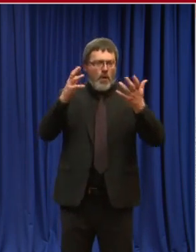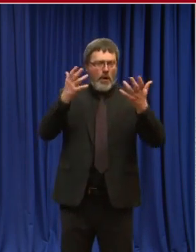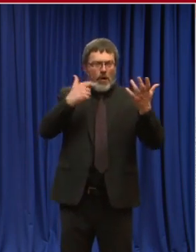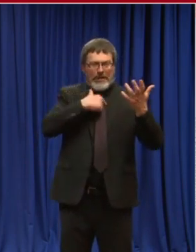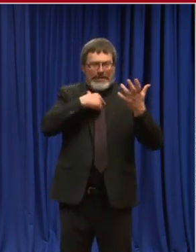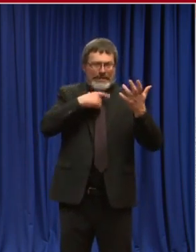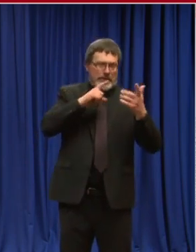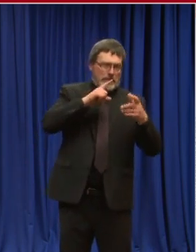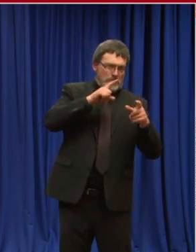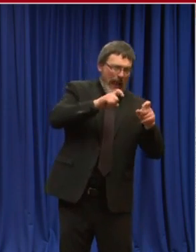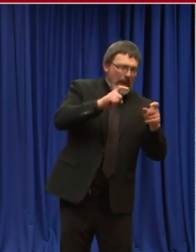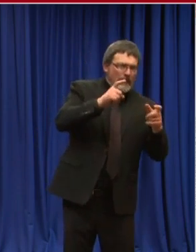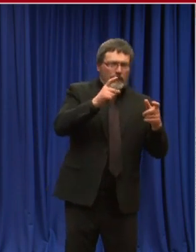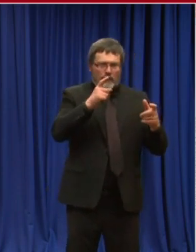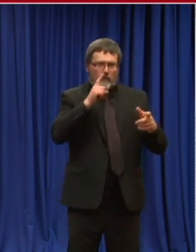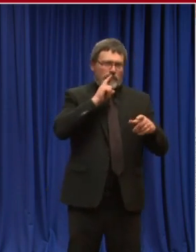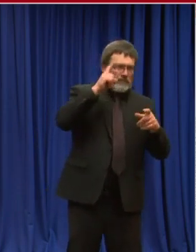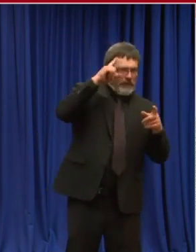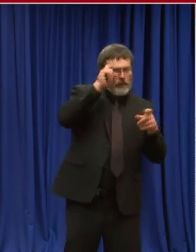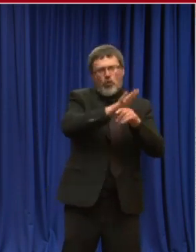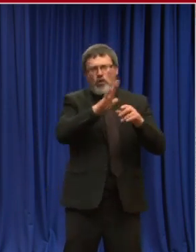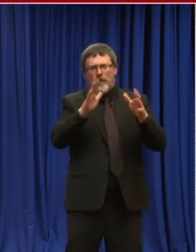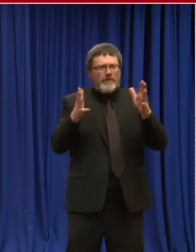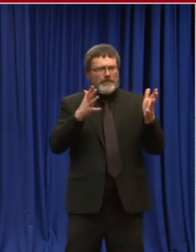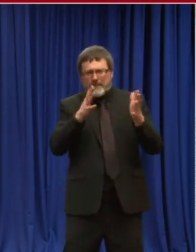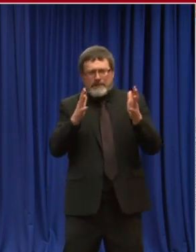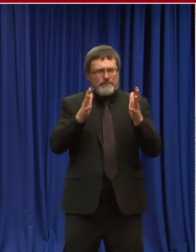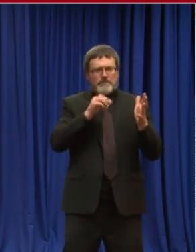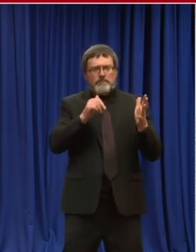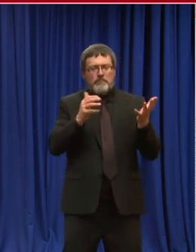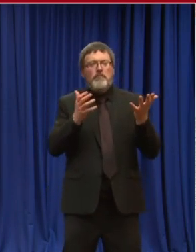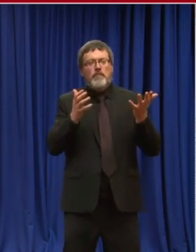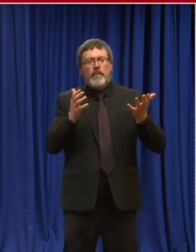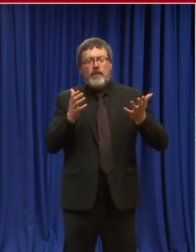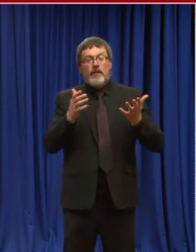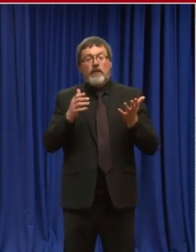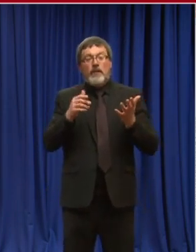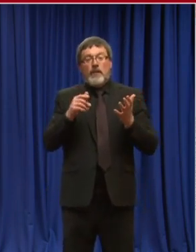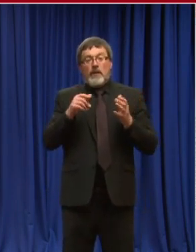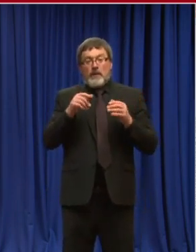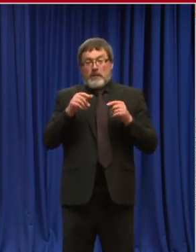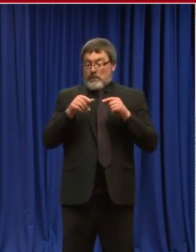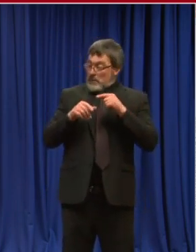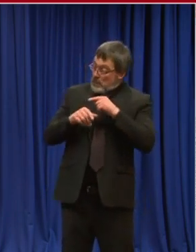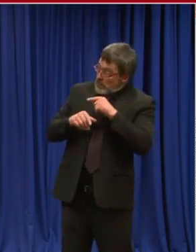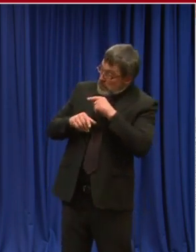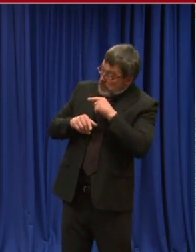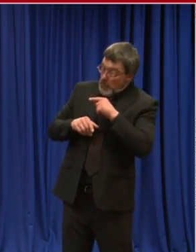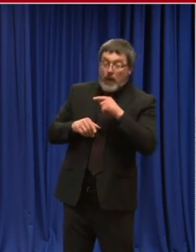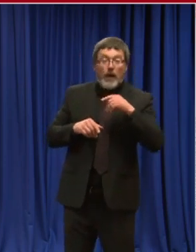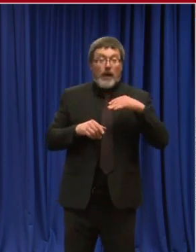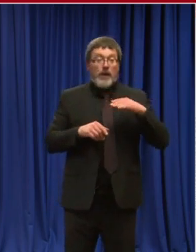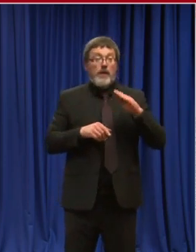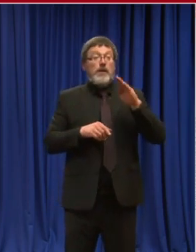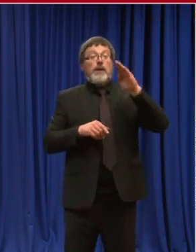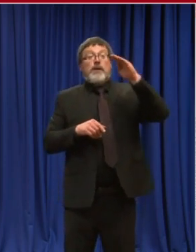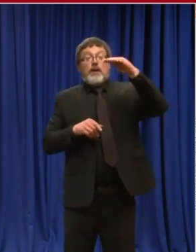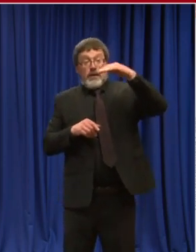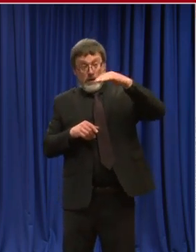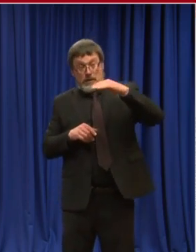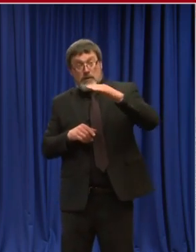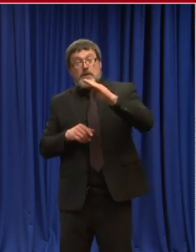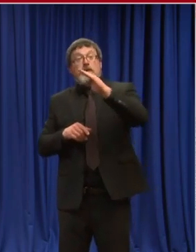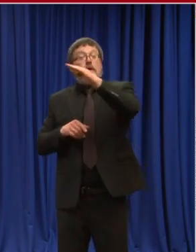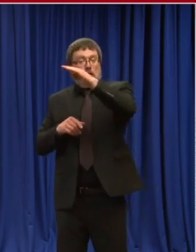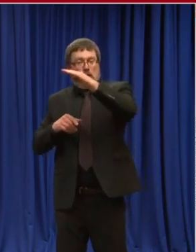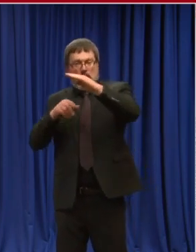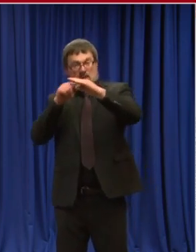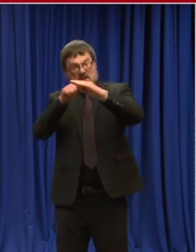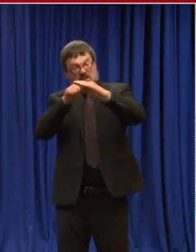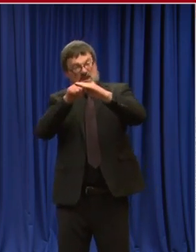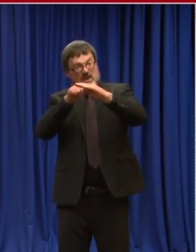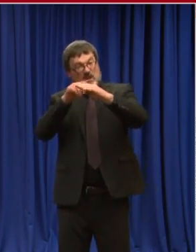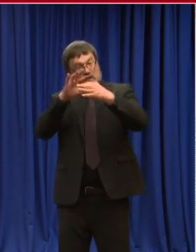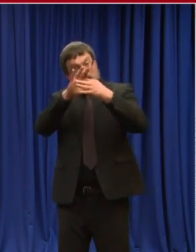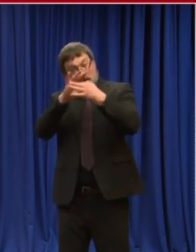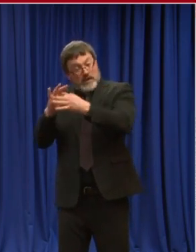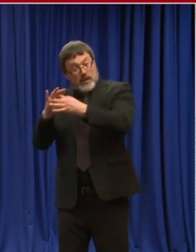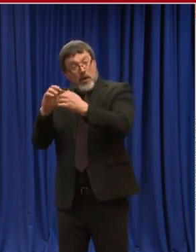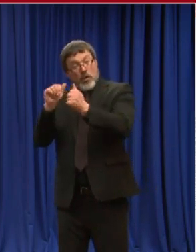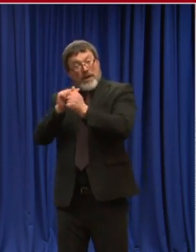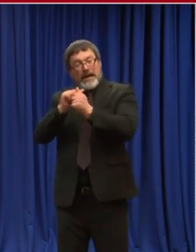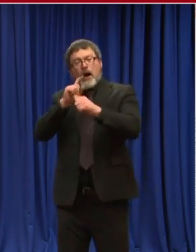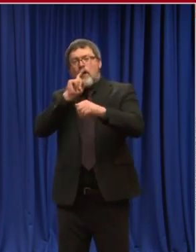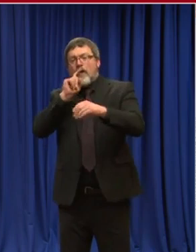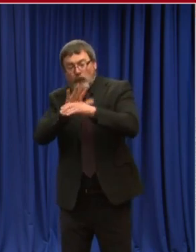I THINK WHEN YOU LOOK AT THE DATA AS A WHOLE IT’S NOT ONLY THAT THE CONFIRMED CASES THAT ARE BEING HOSPITALIZED SHOW SOME SIGNS OF STABILIZATION, BUT BUT THEY’RE THE THE NUMBER OF